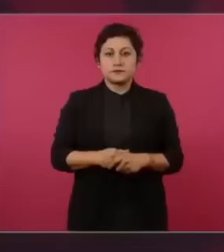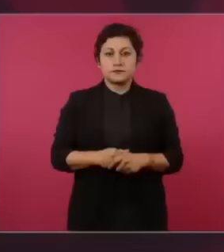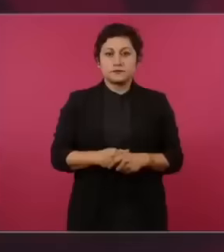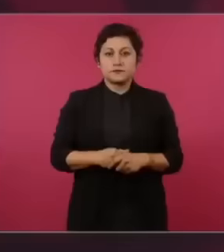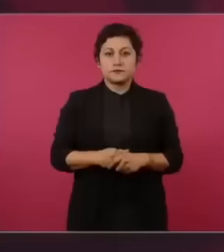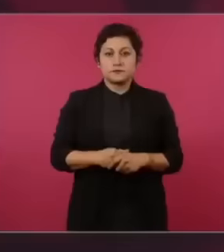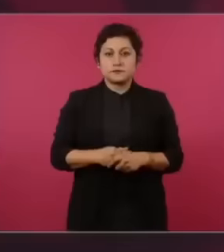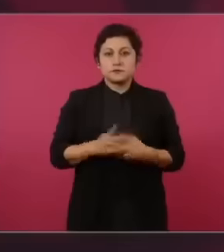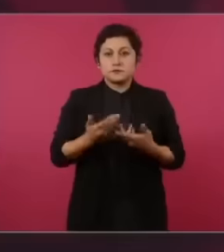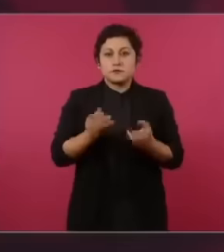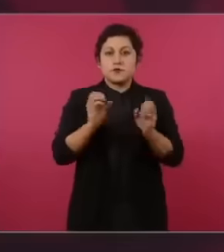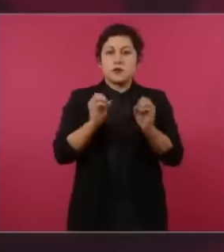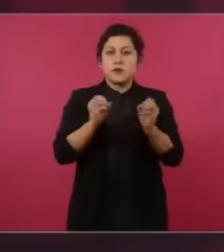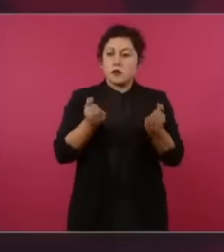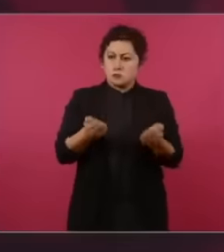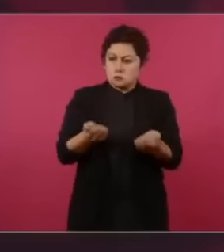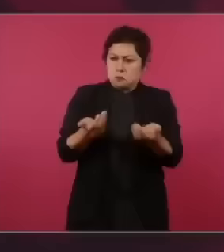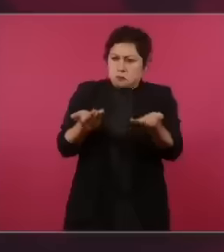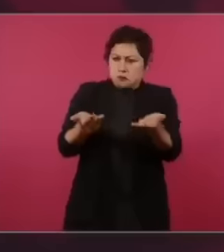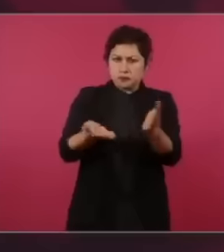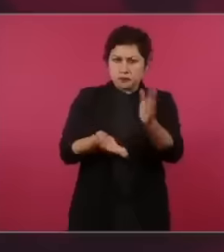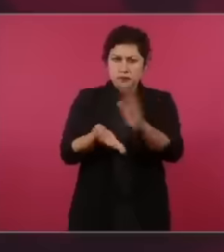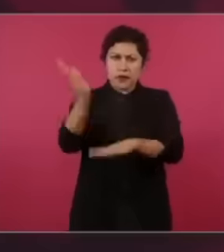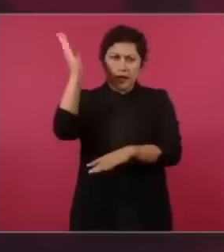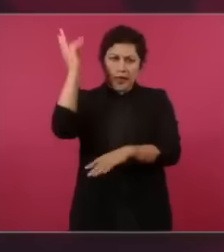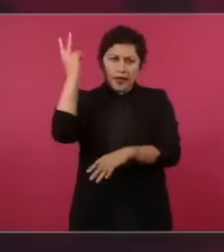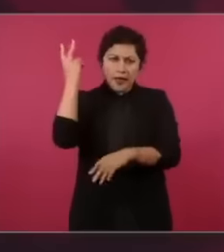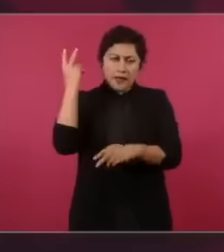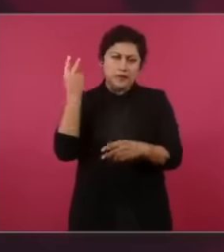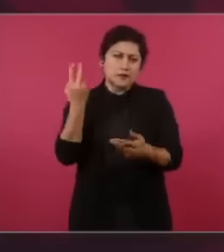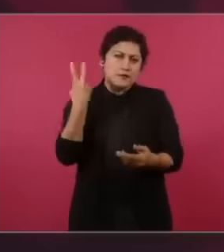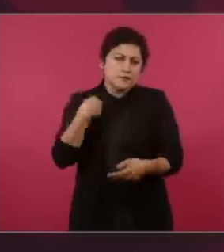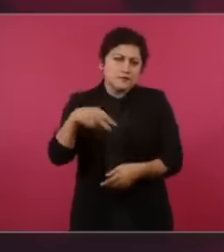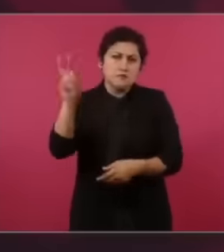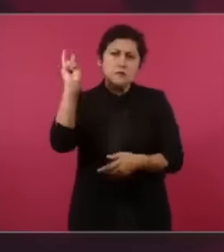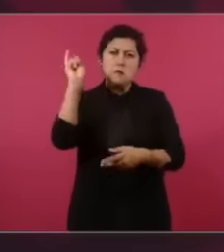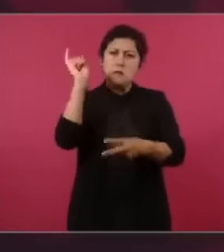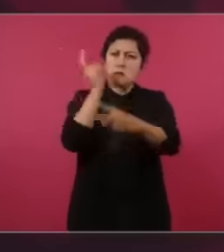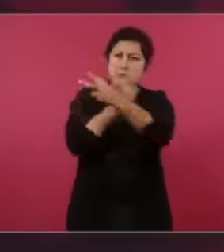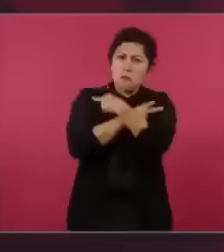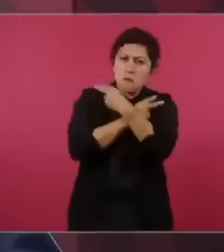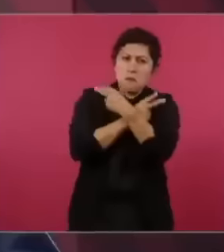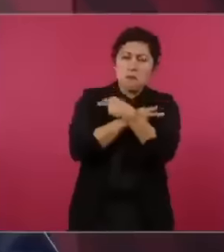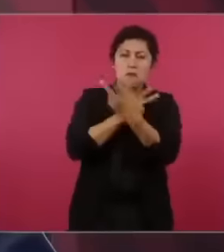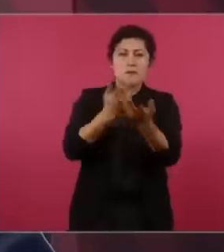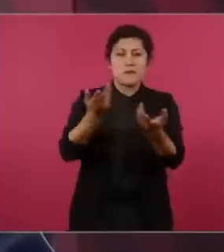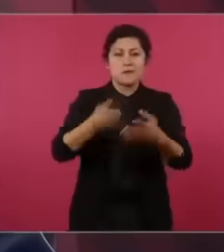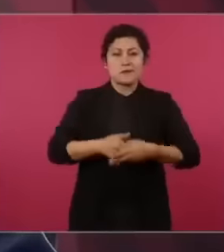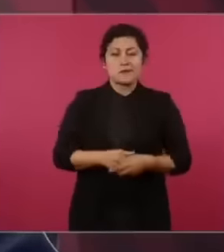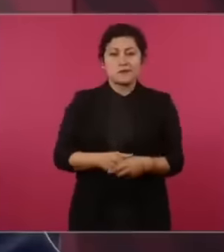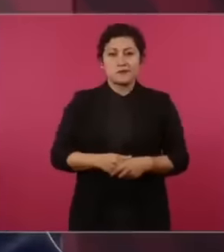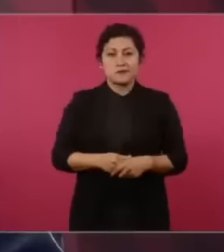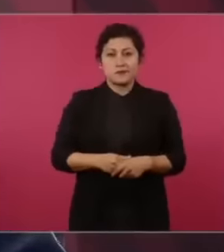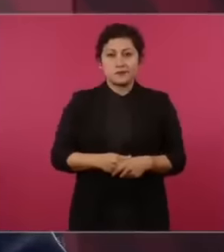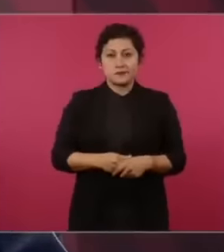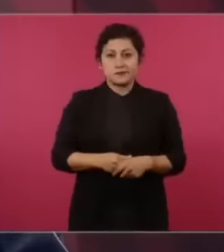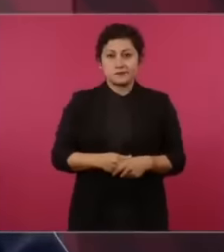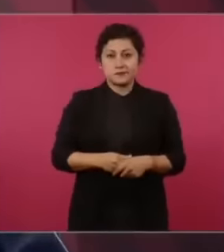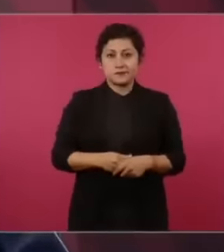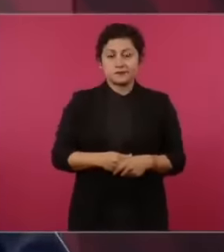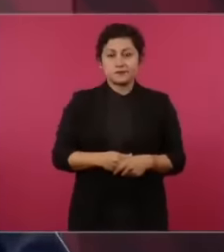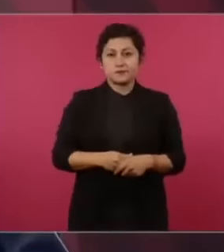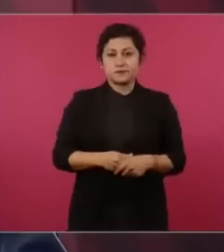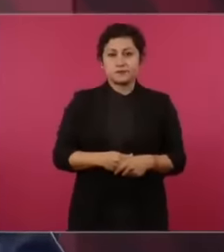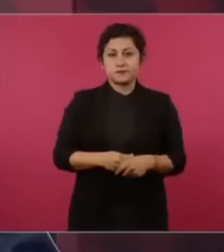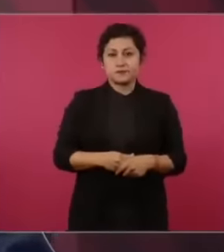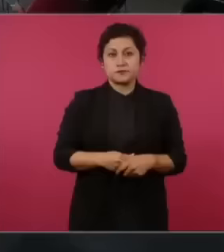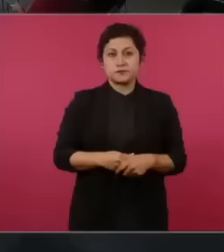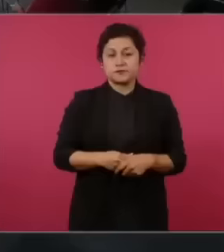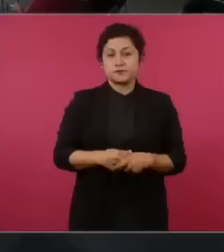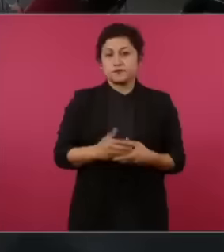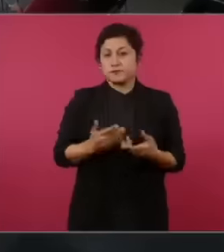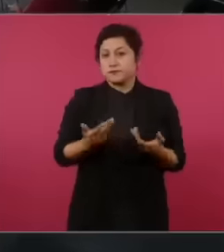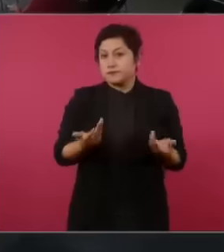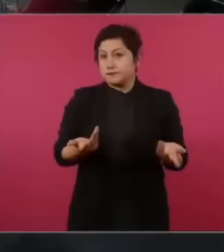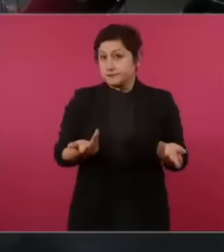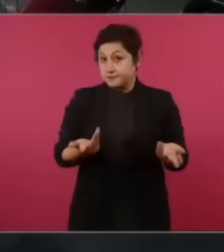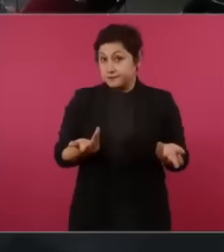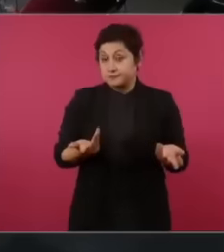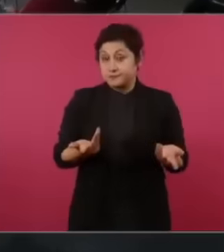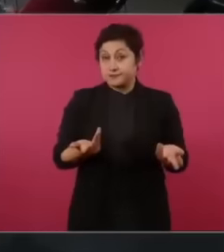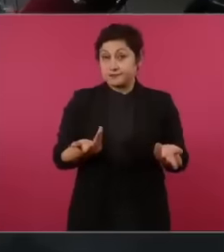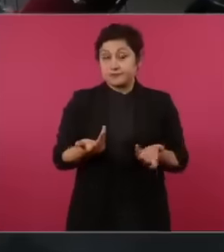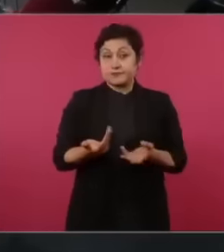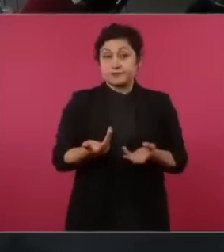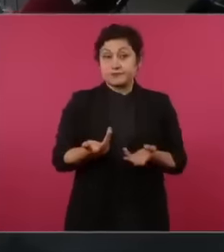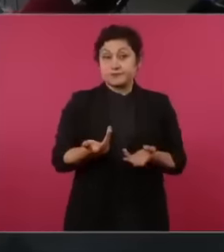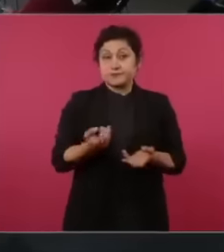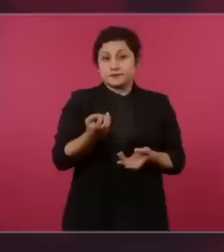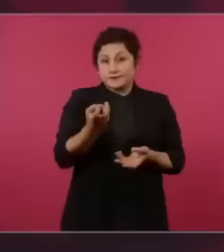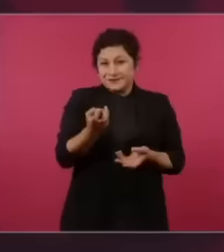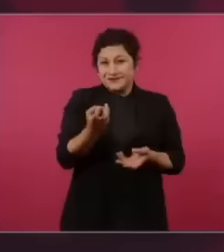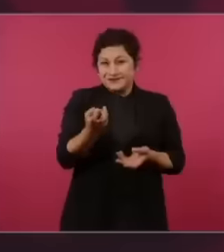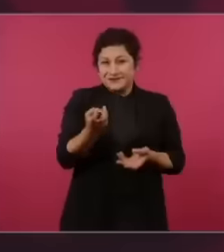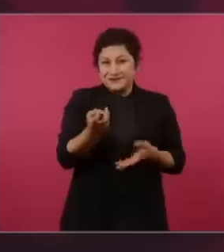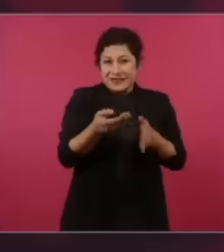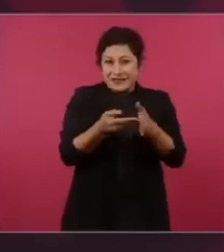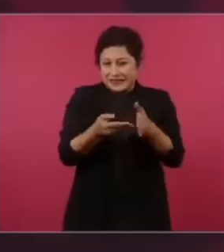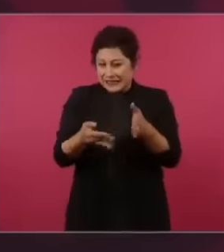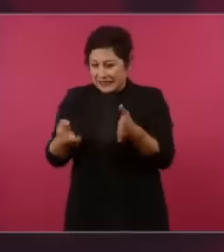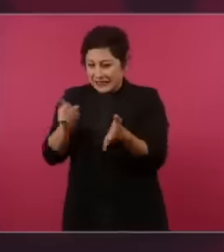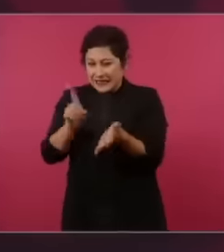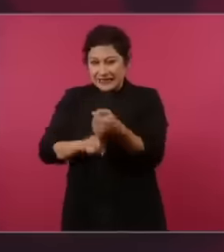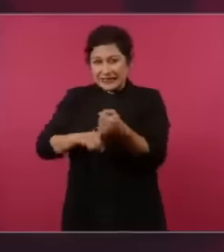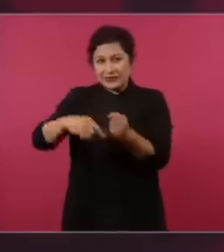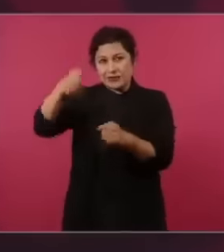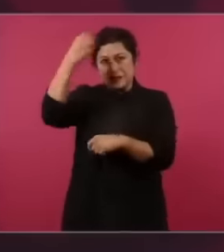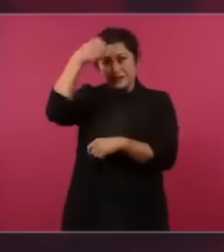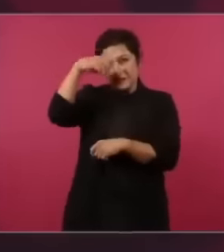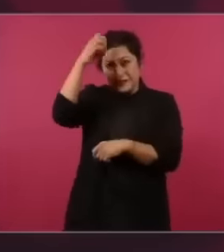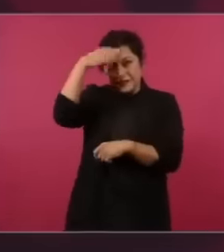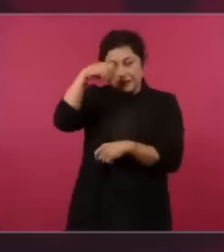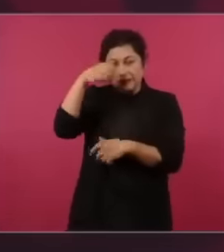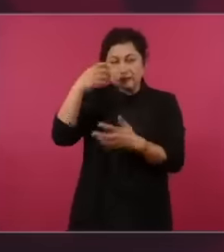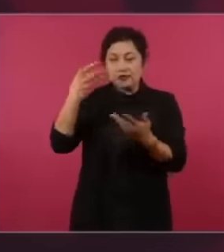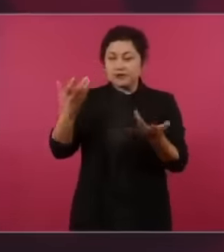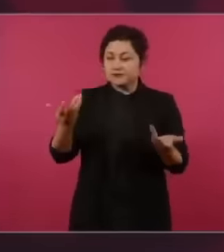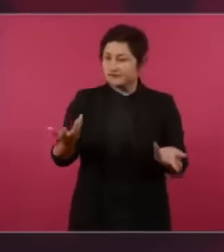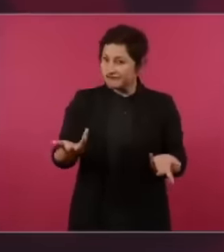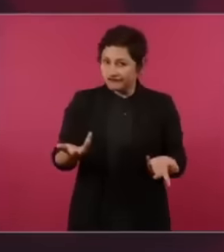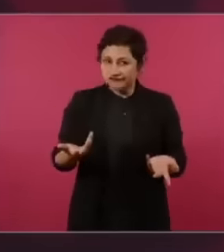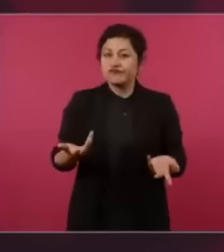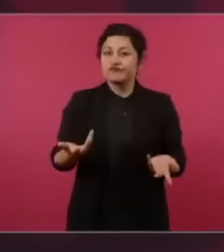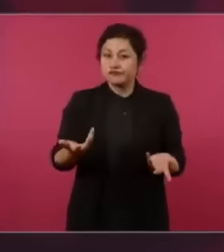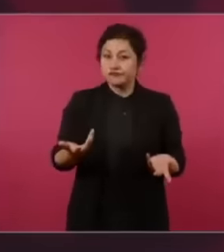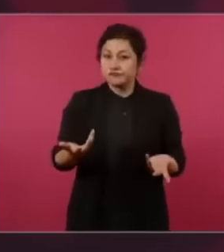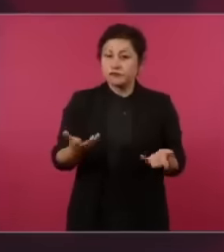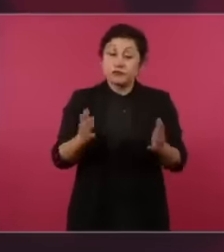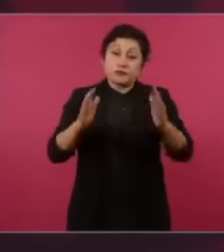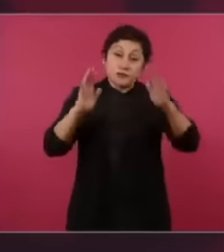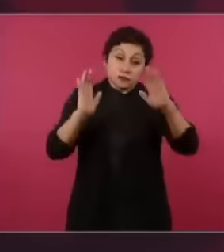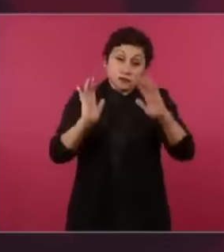vacation, so all of this can be done if there is a will. I believe that